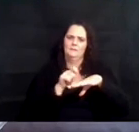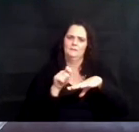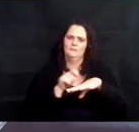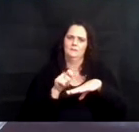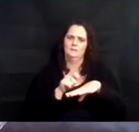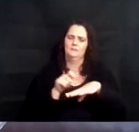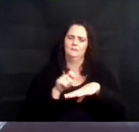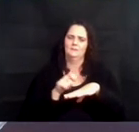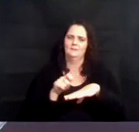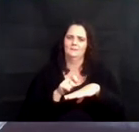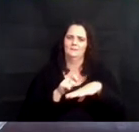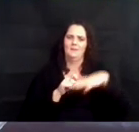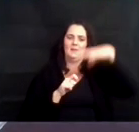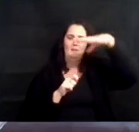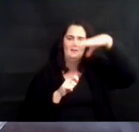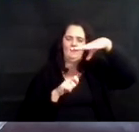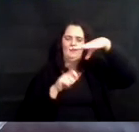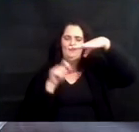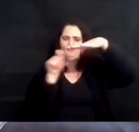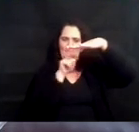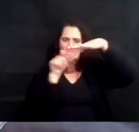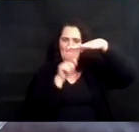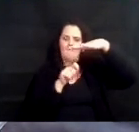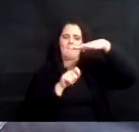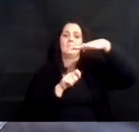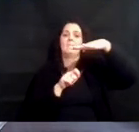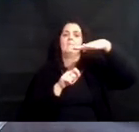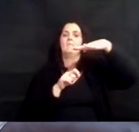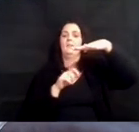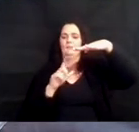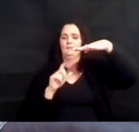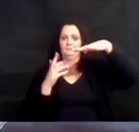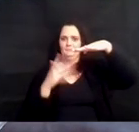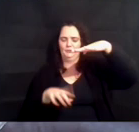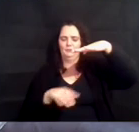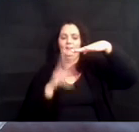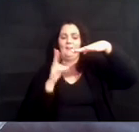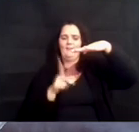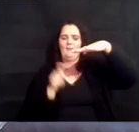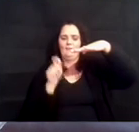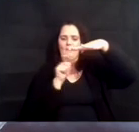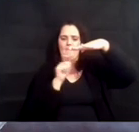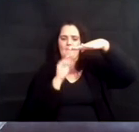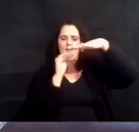and more from the top because we've shut the water off now.